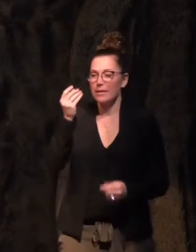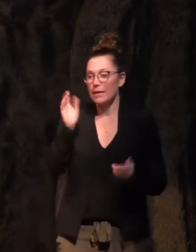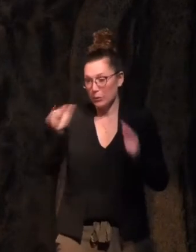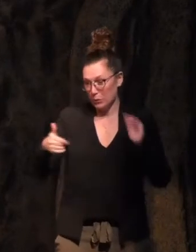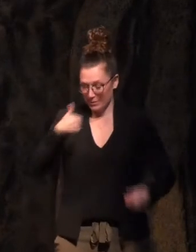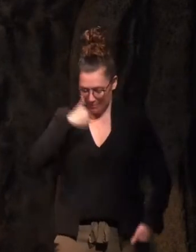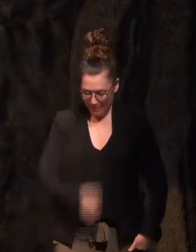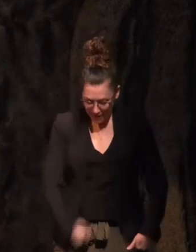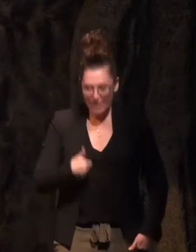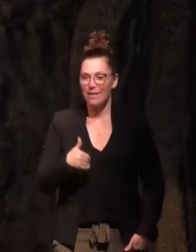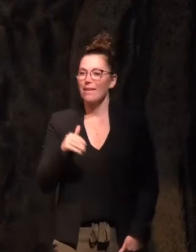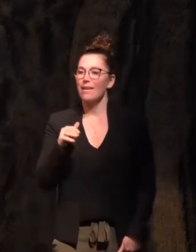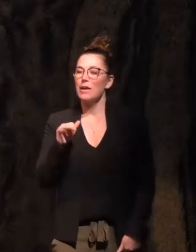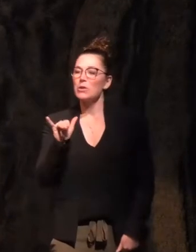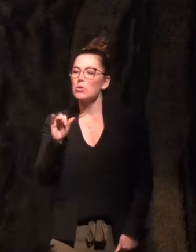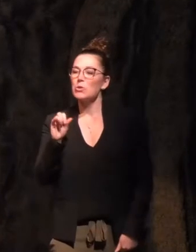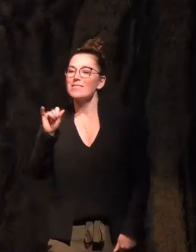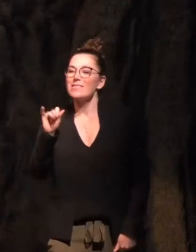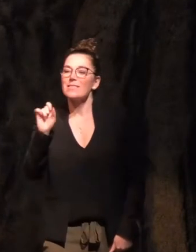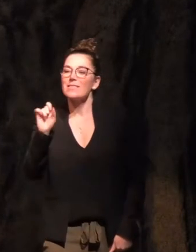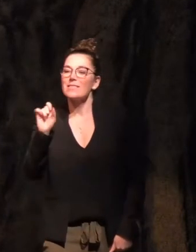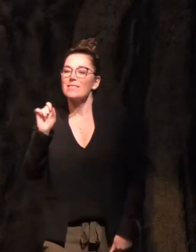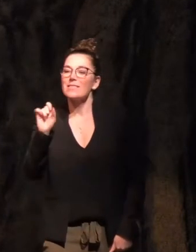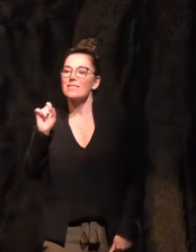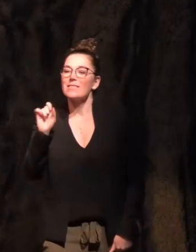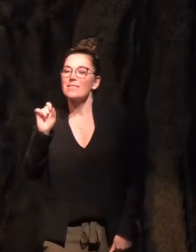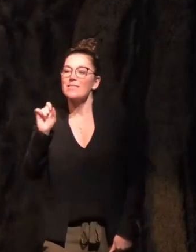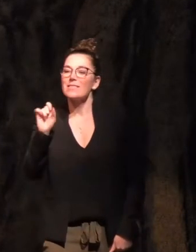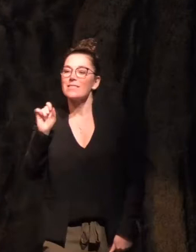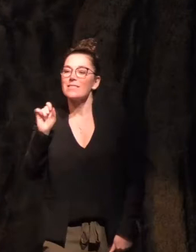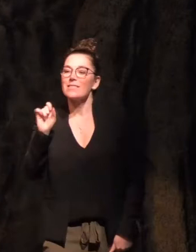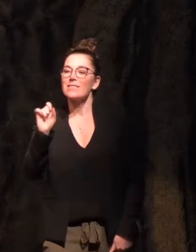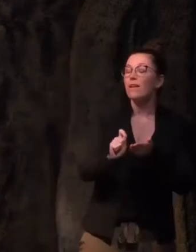and artistic director of Vancouver's Neworld Theater, which I have led since 2005,